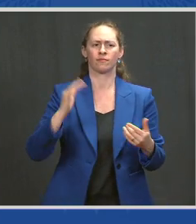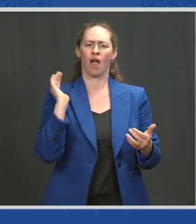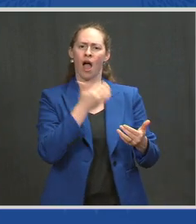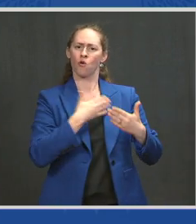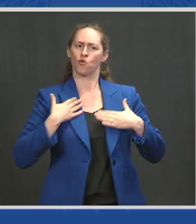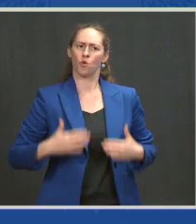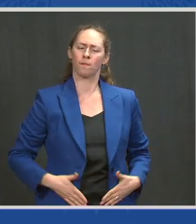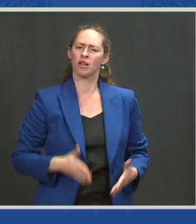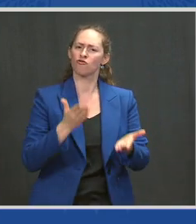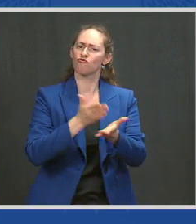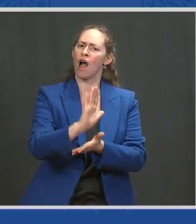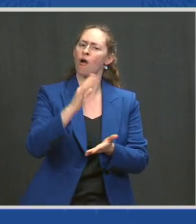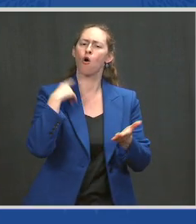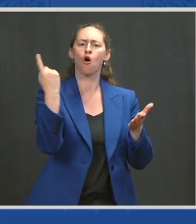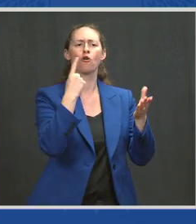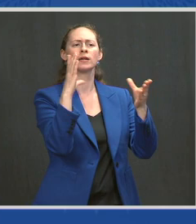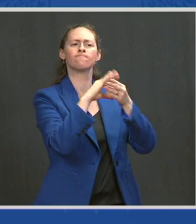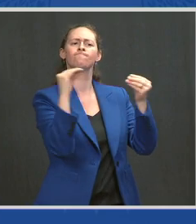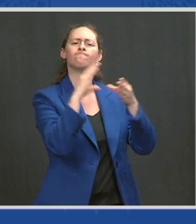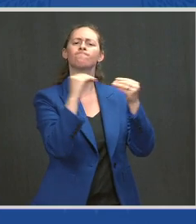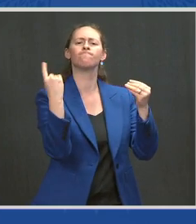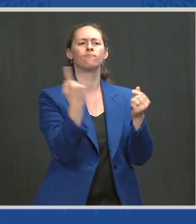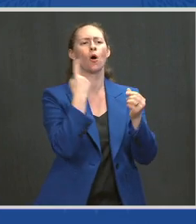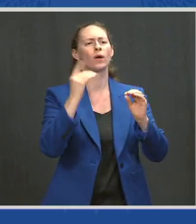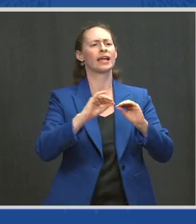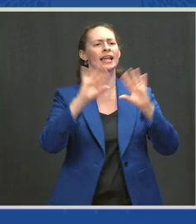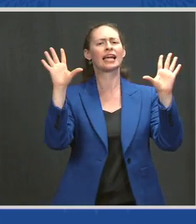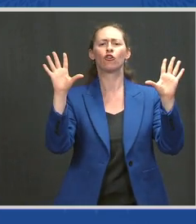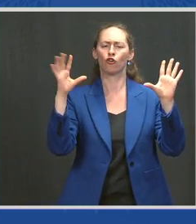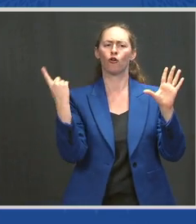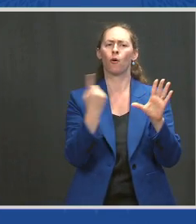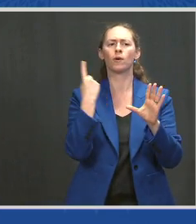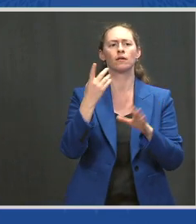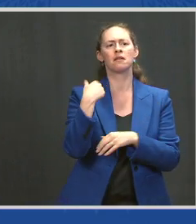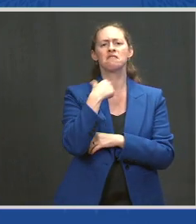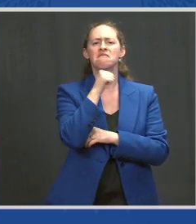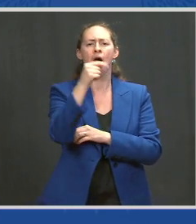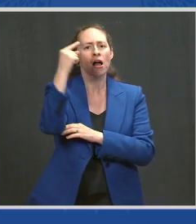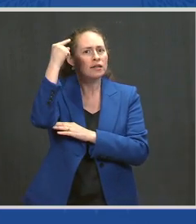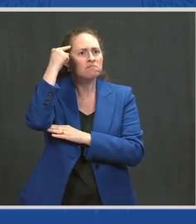It's not about just going after Russia when they violate human rights; it's about who we are.